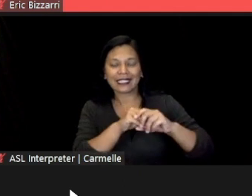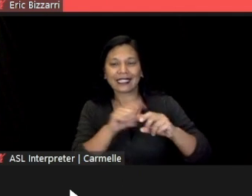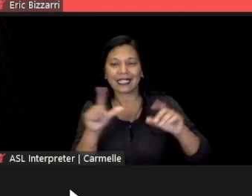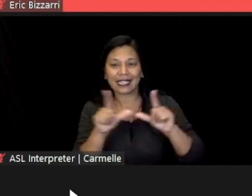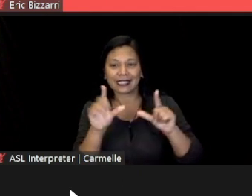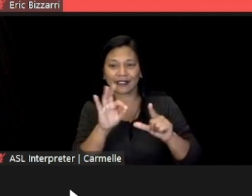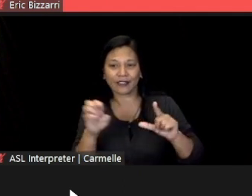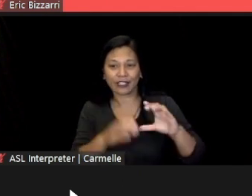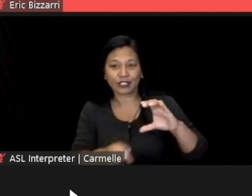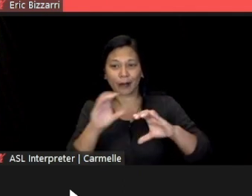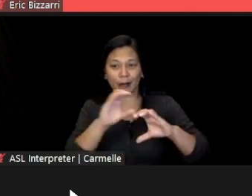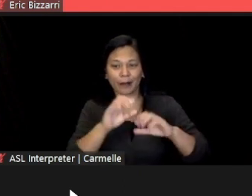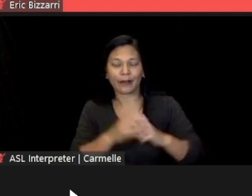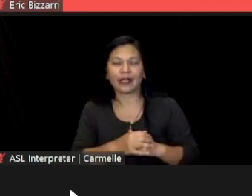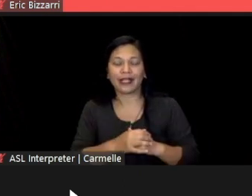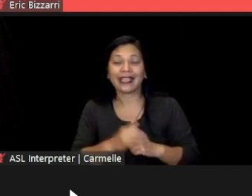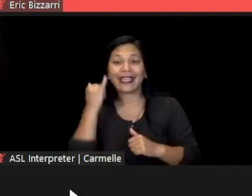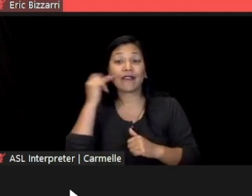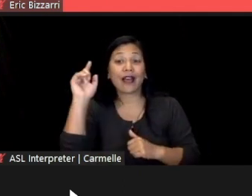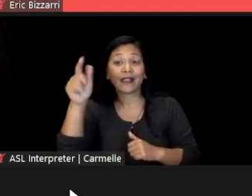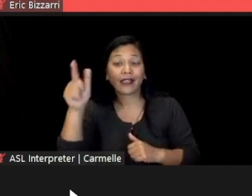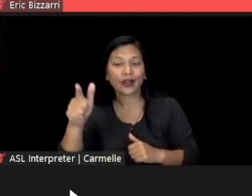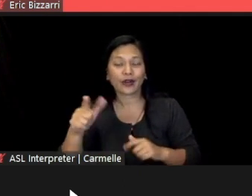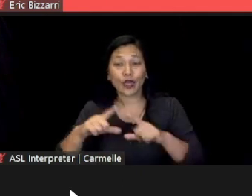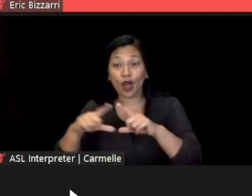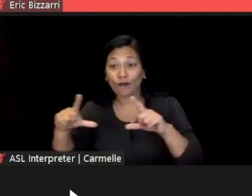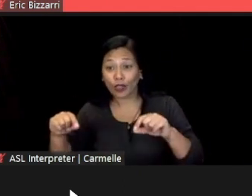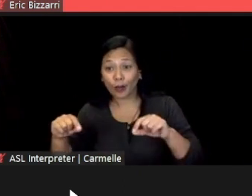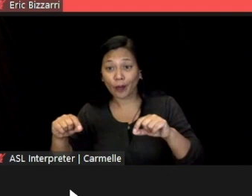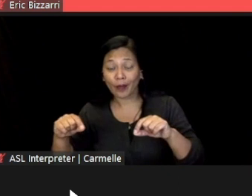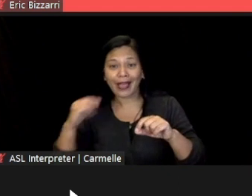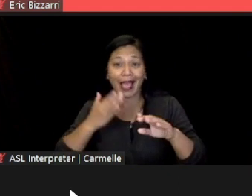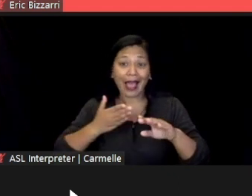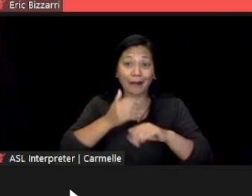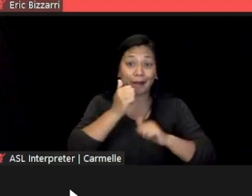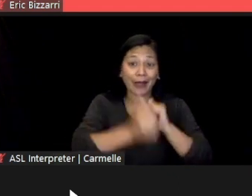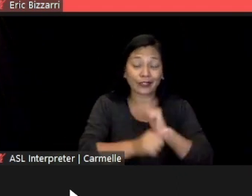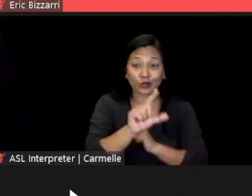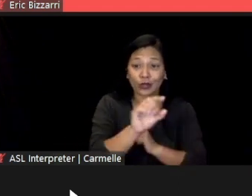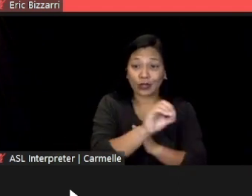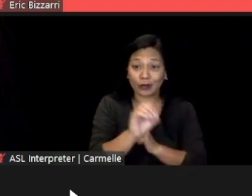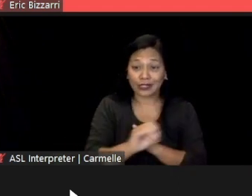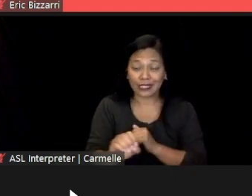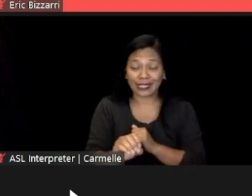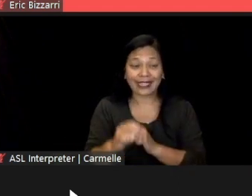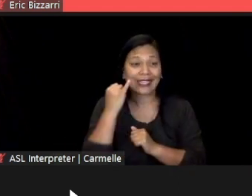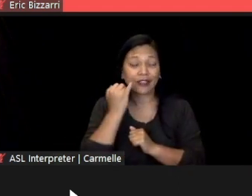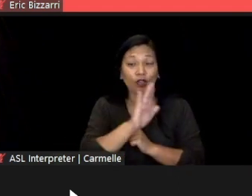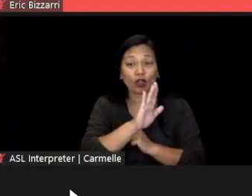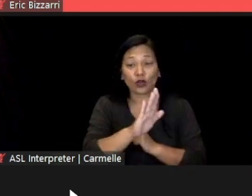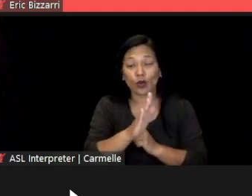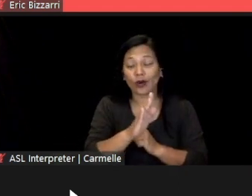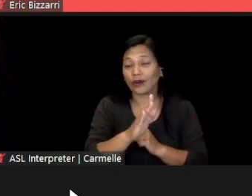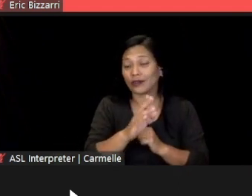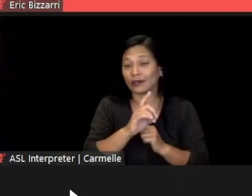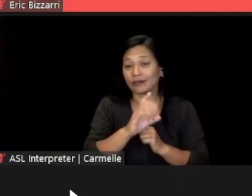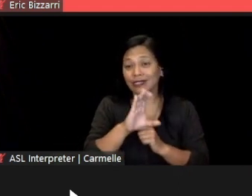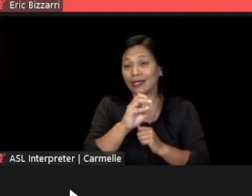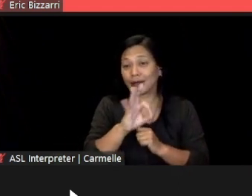After, let's say in the performance envelope program, after 20%, your CMF, contribution type changes into an